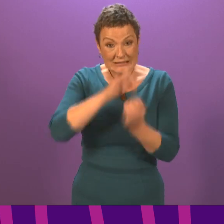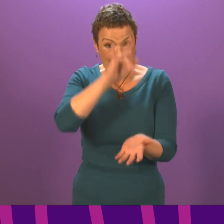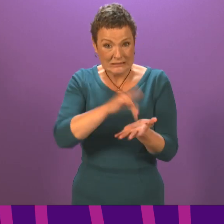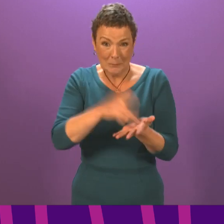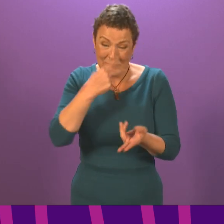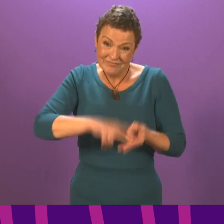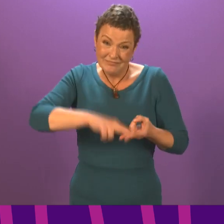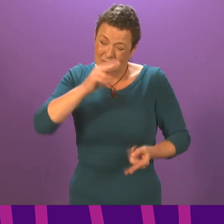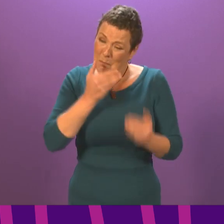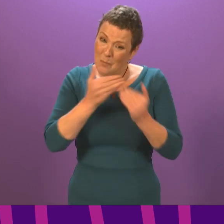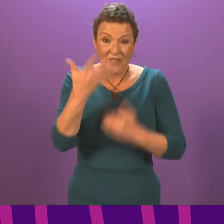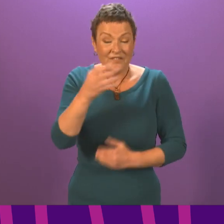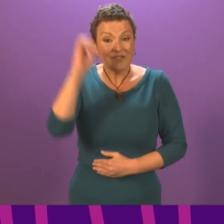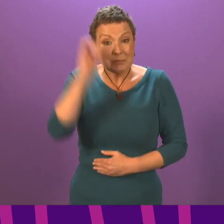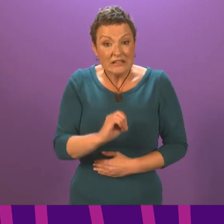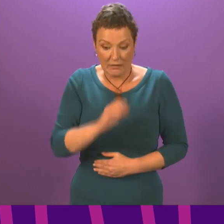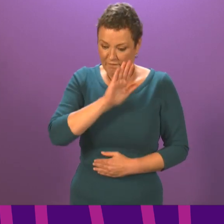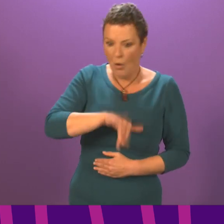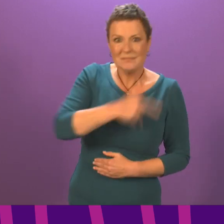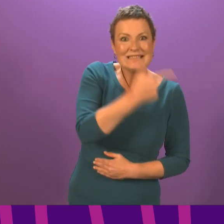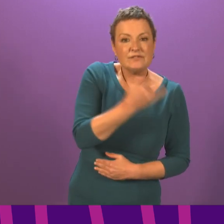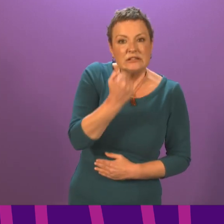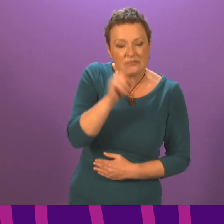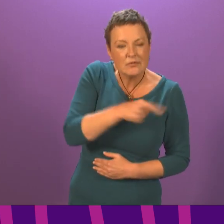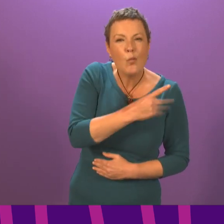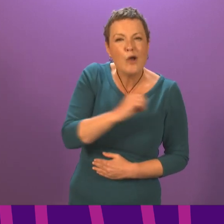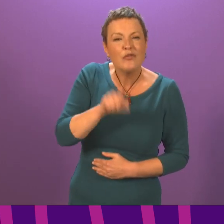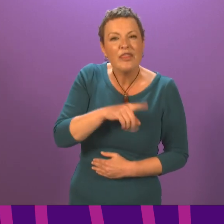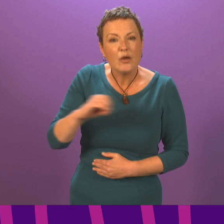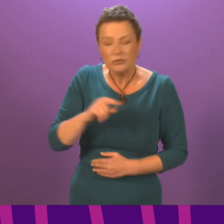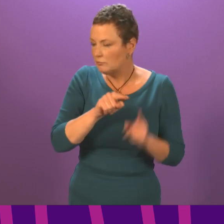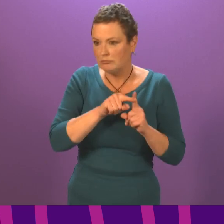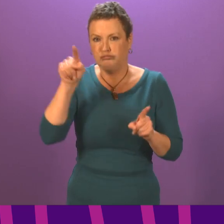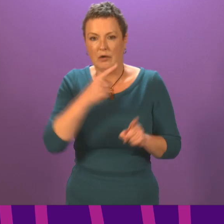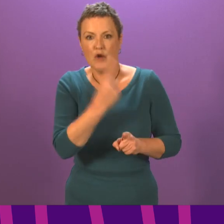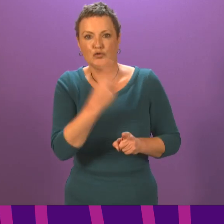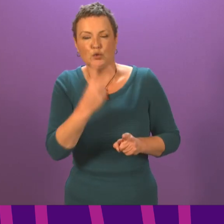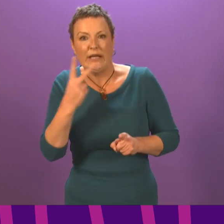have increased by more than 50 per cent, from 76 cases to 122 cases per 100,000 people.